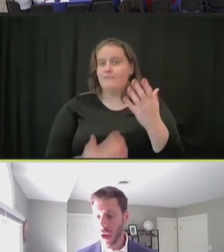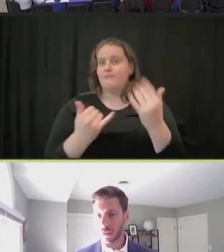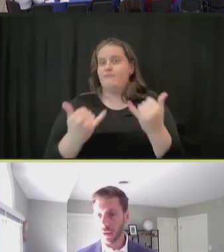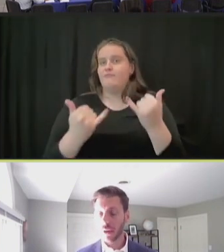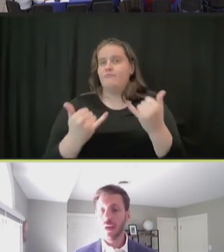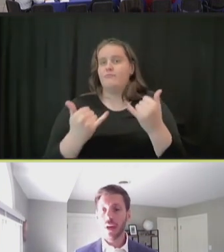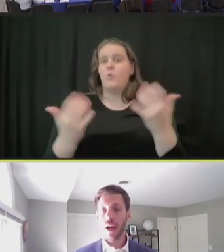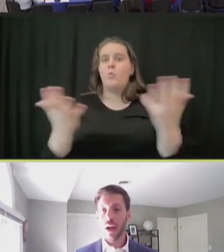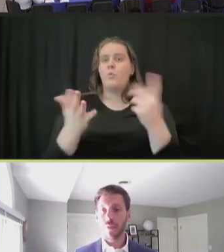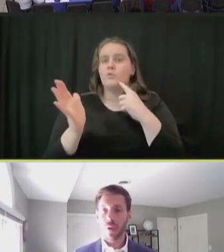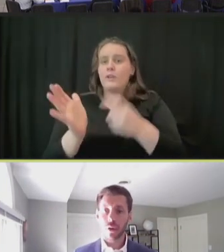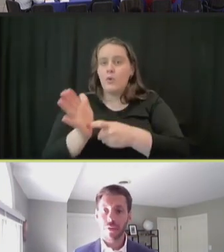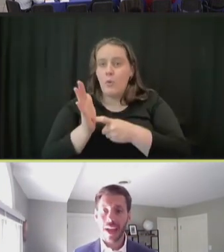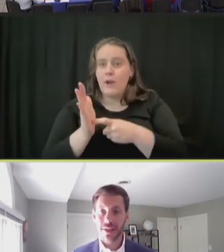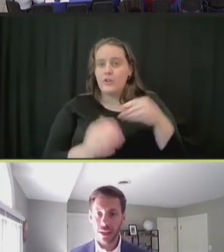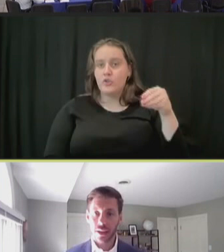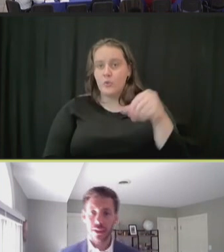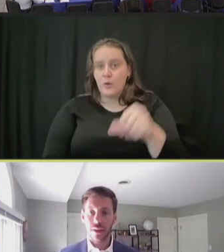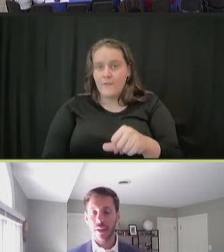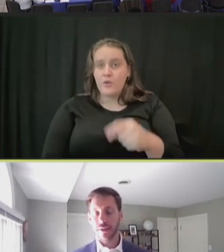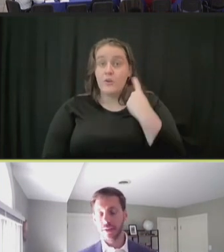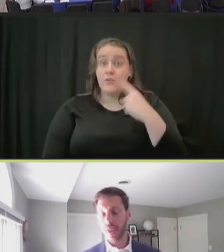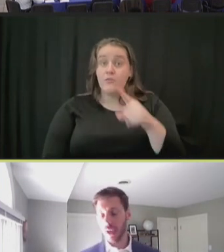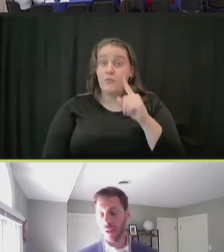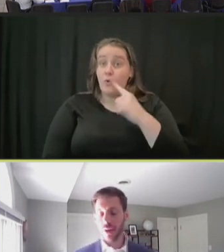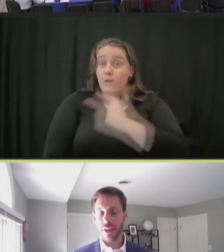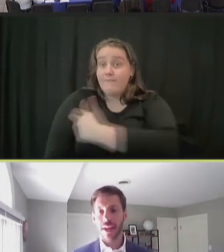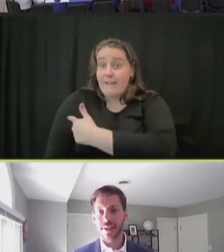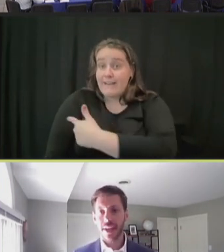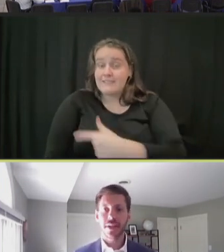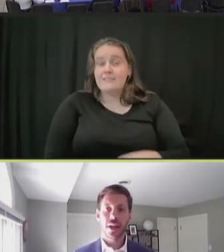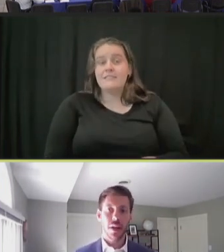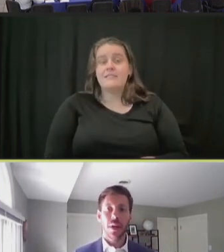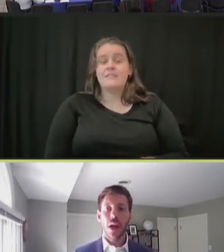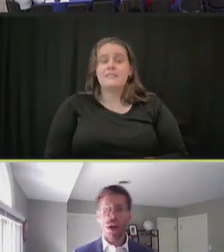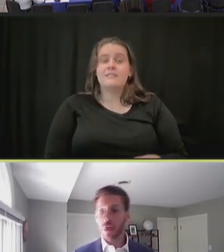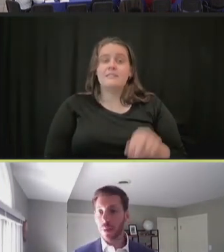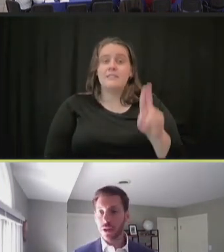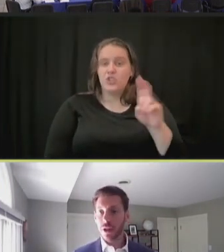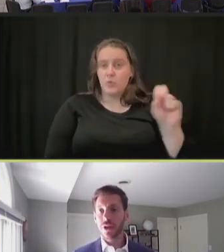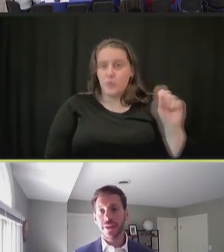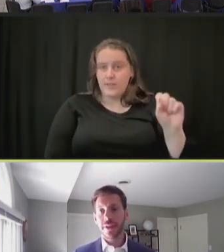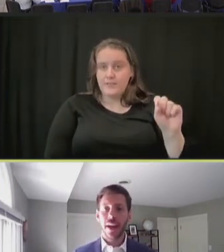cover for vaccines in the United States under commercial insurance. And then